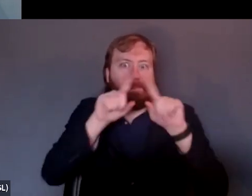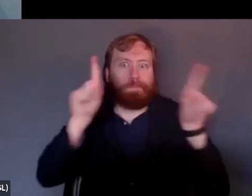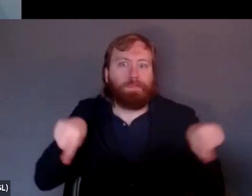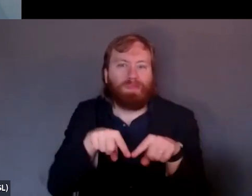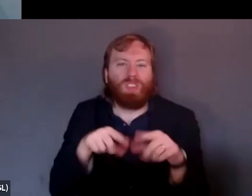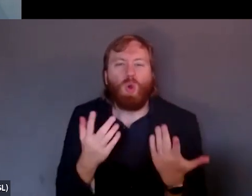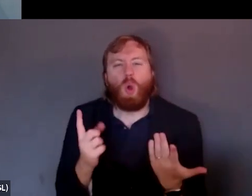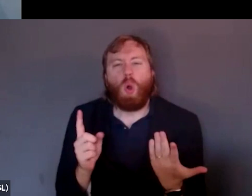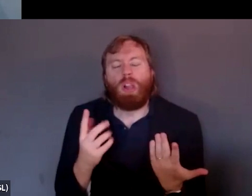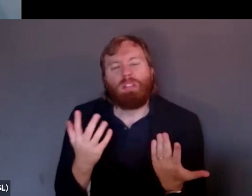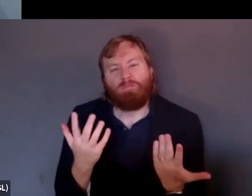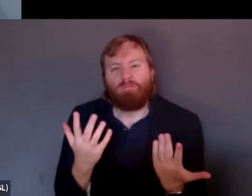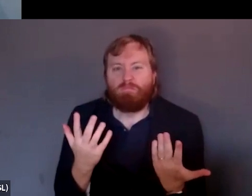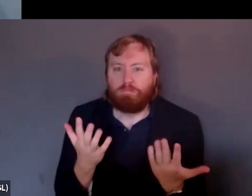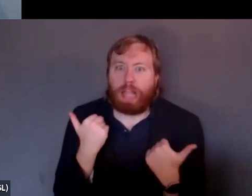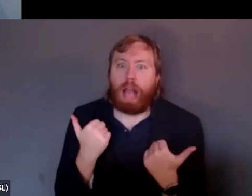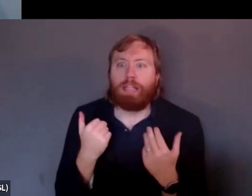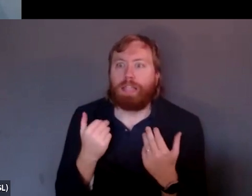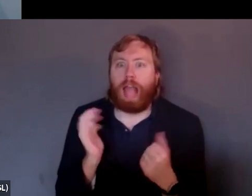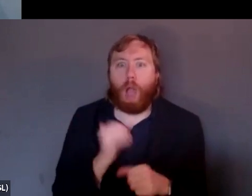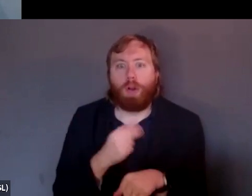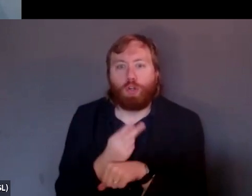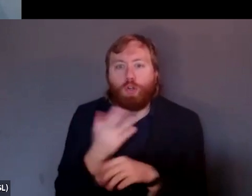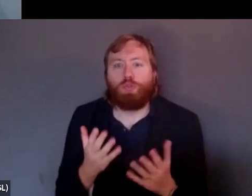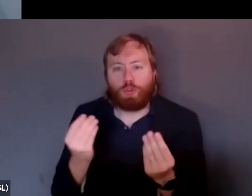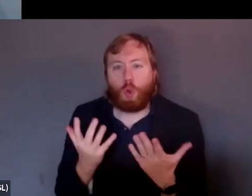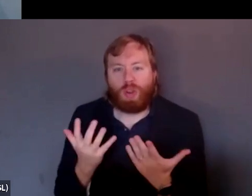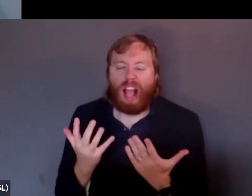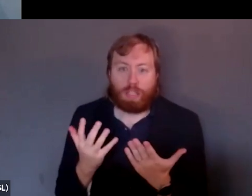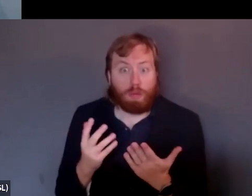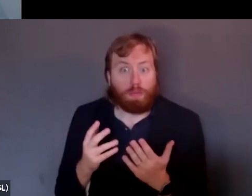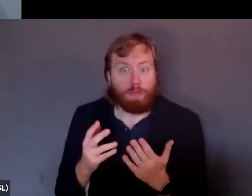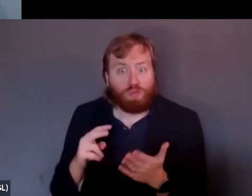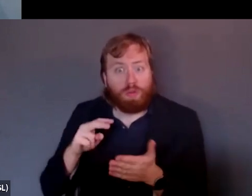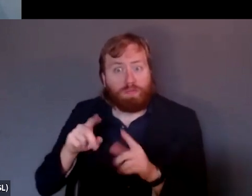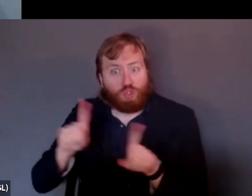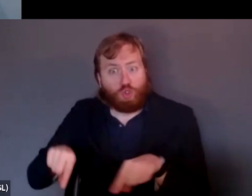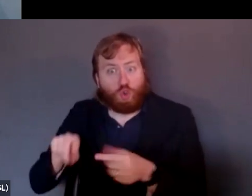it works well for screen reader users. I'm curious, we've discussed ideas